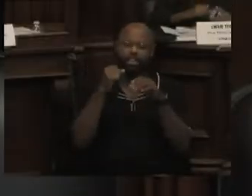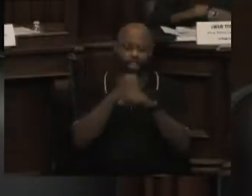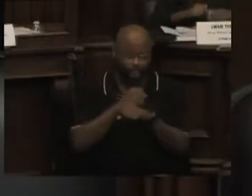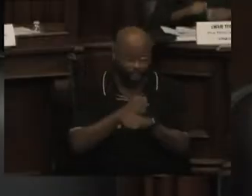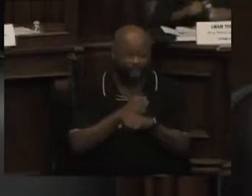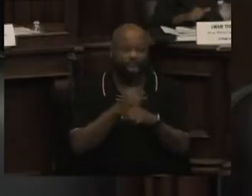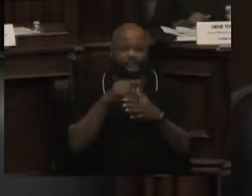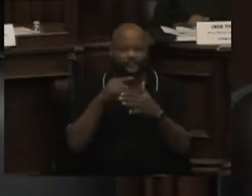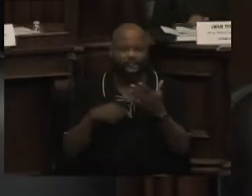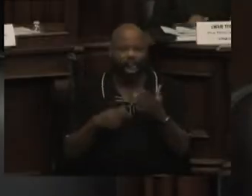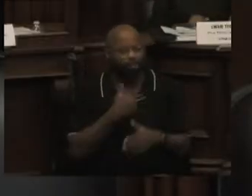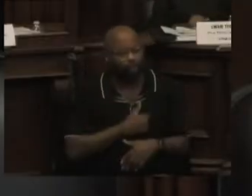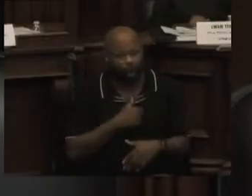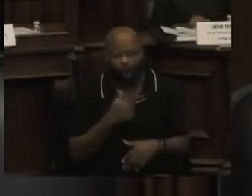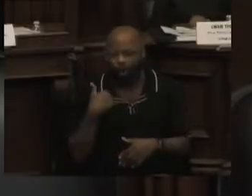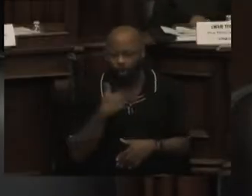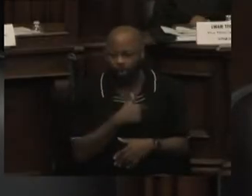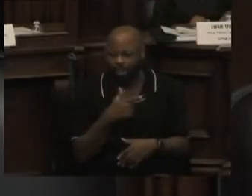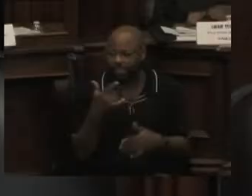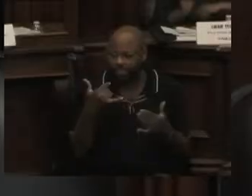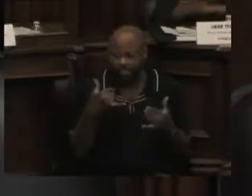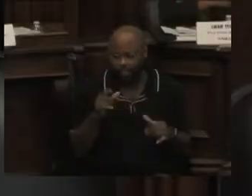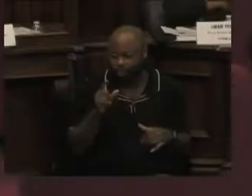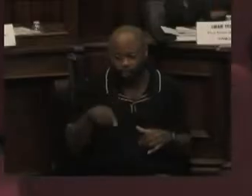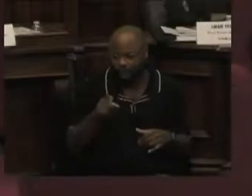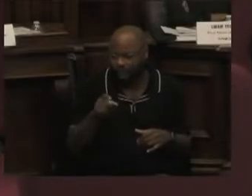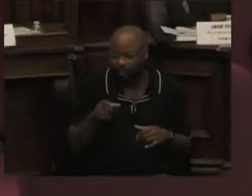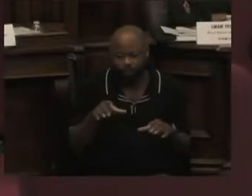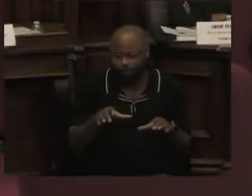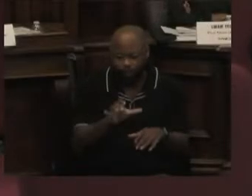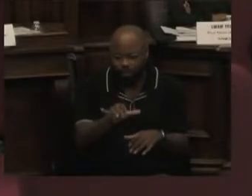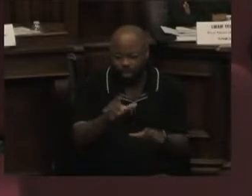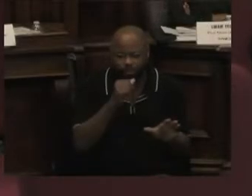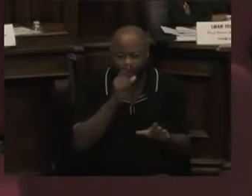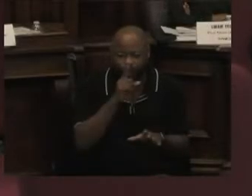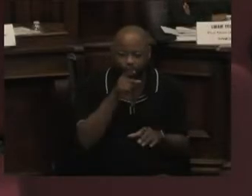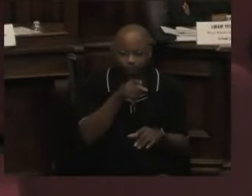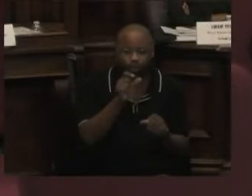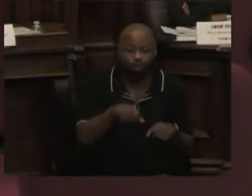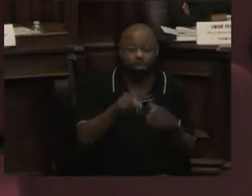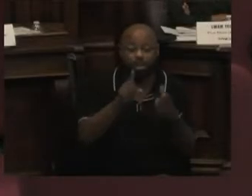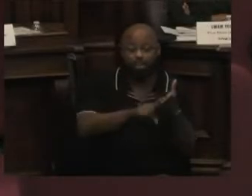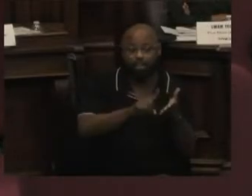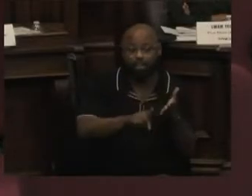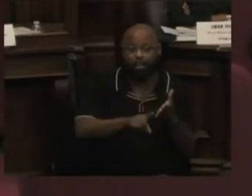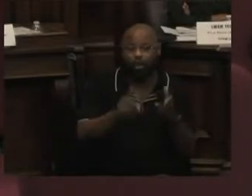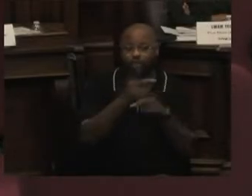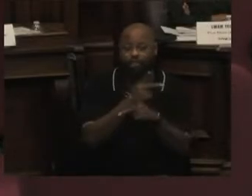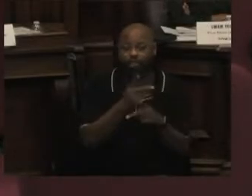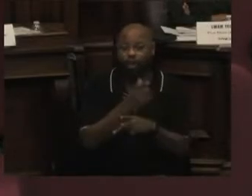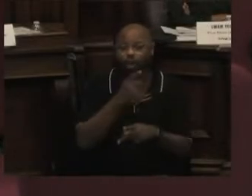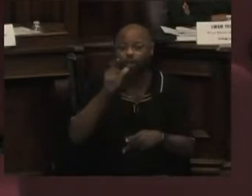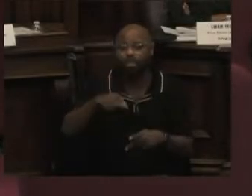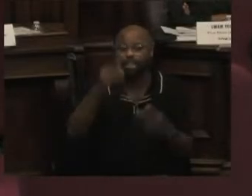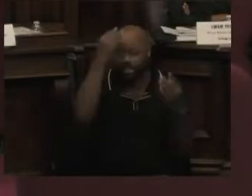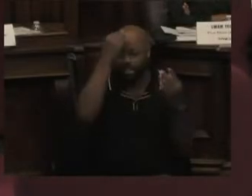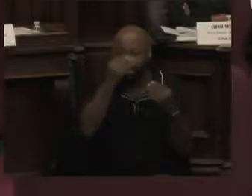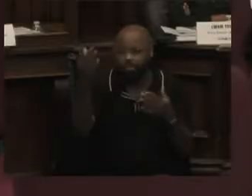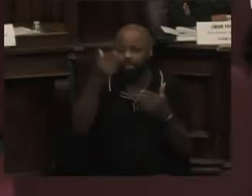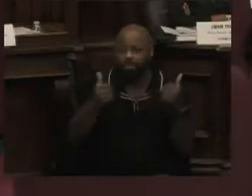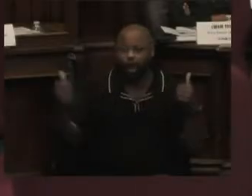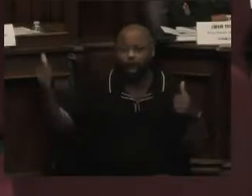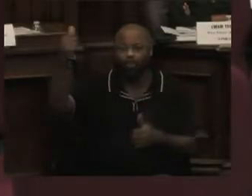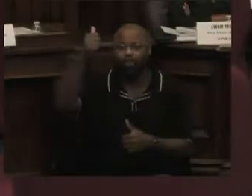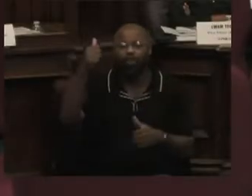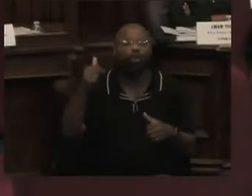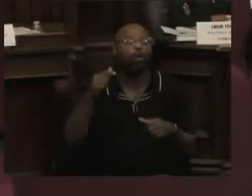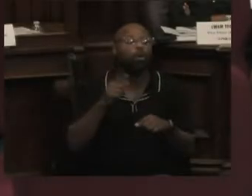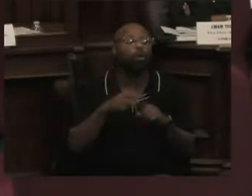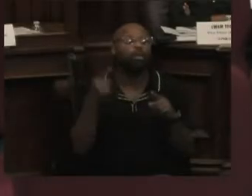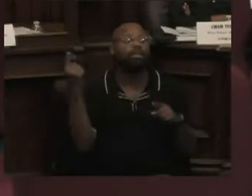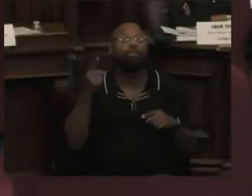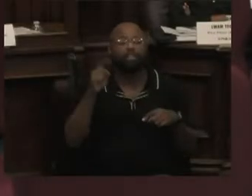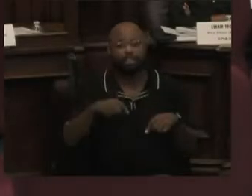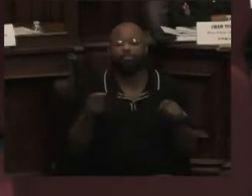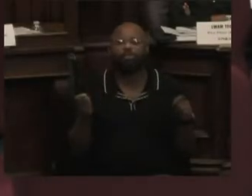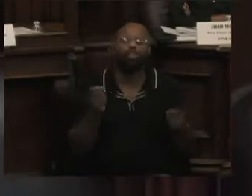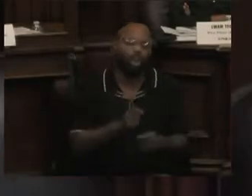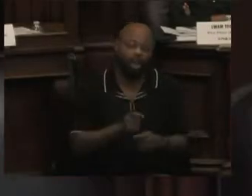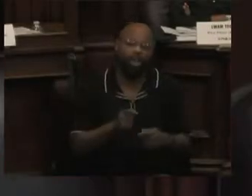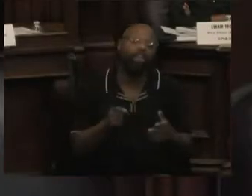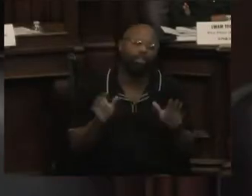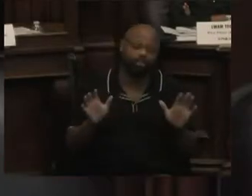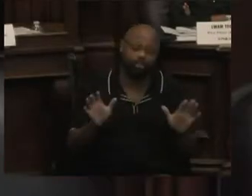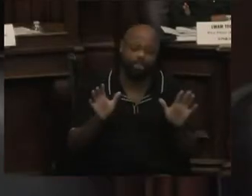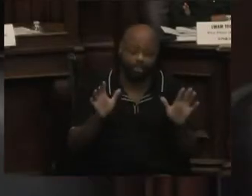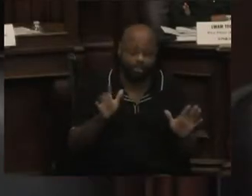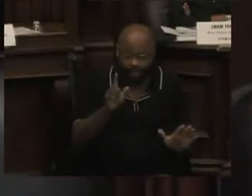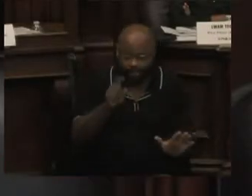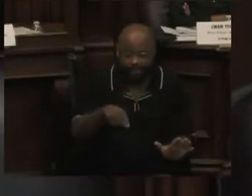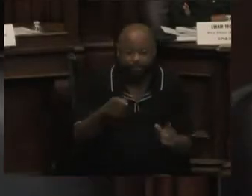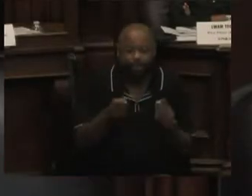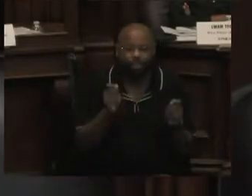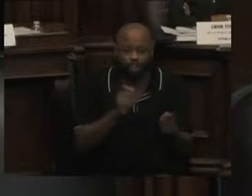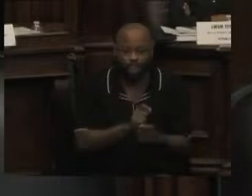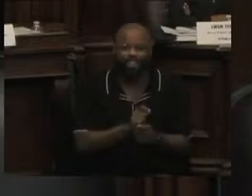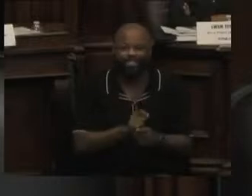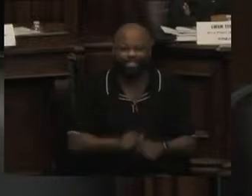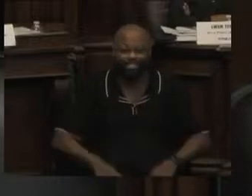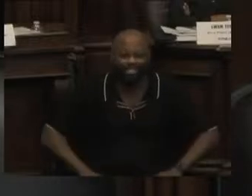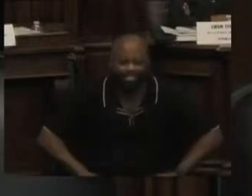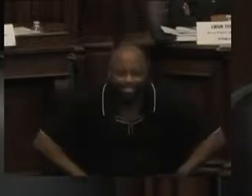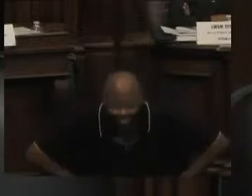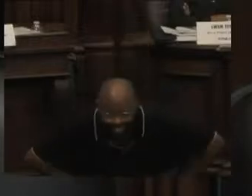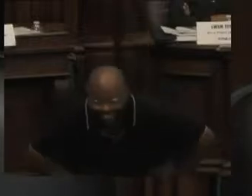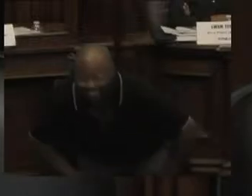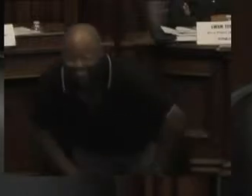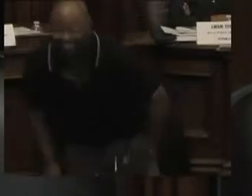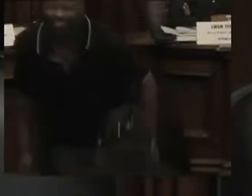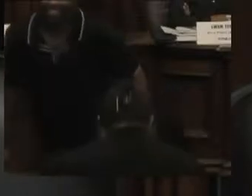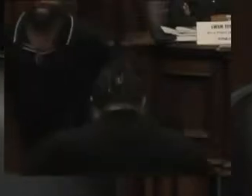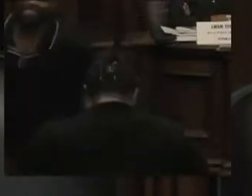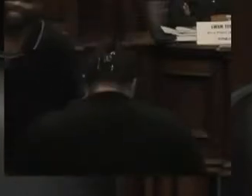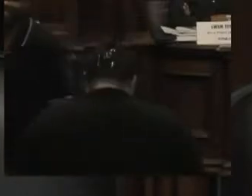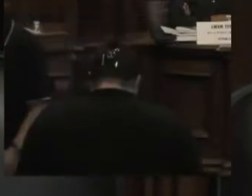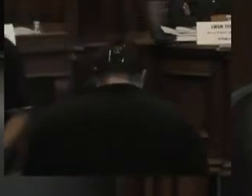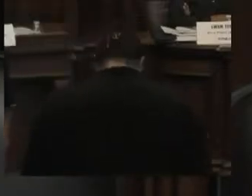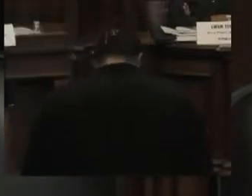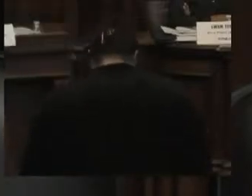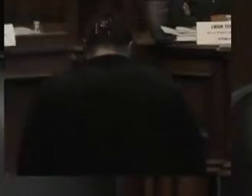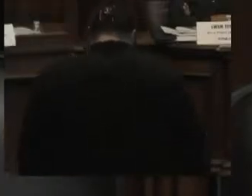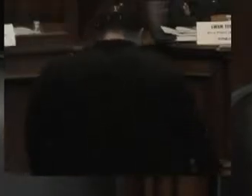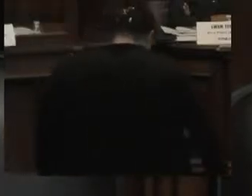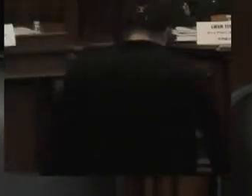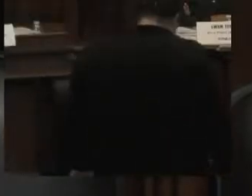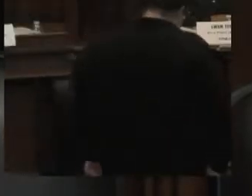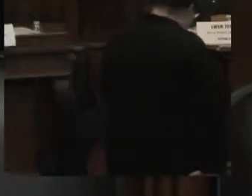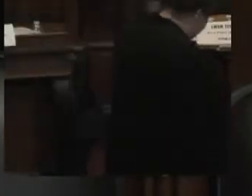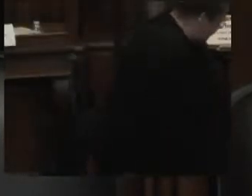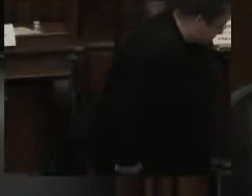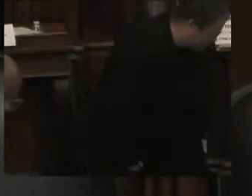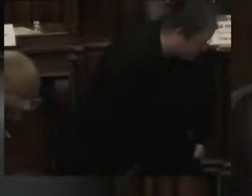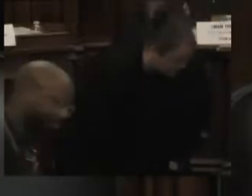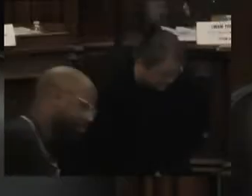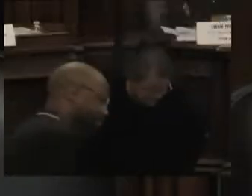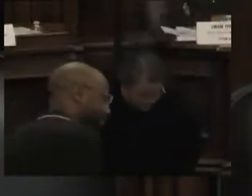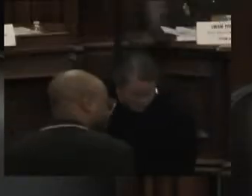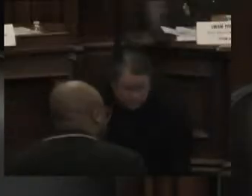have. I did talk to them about